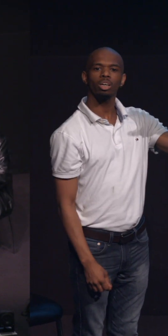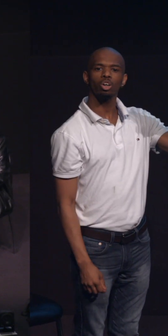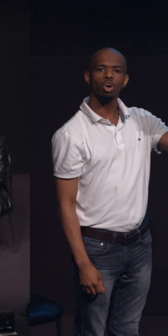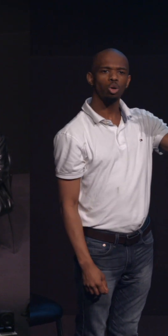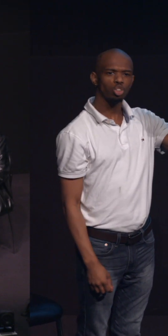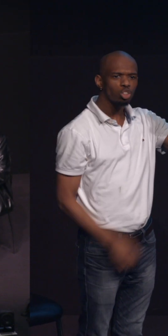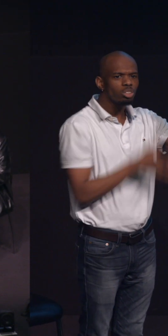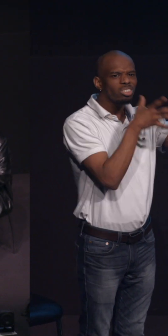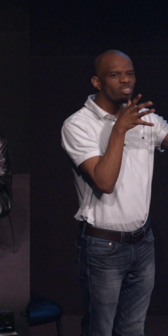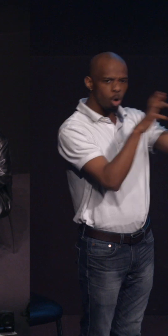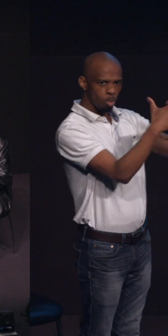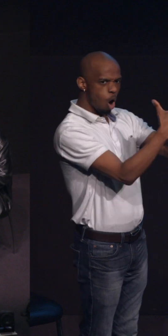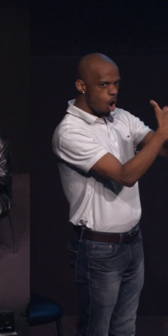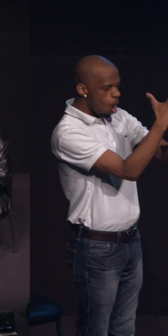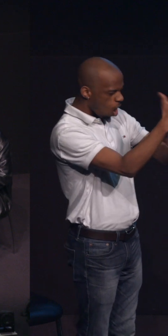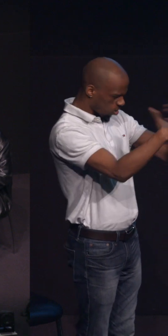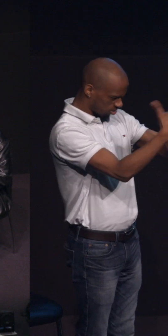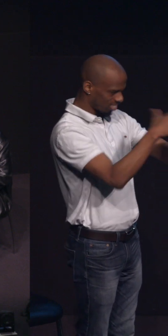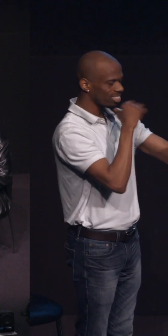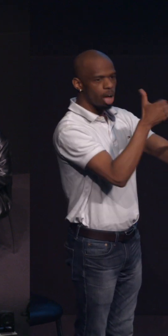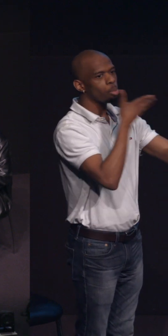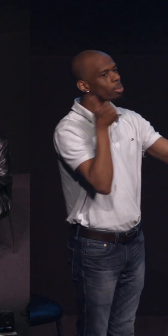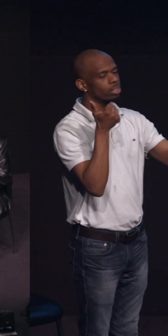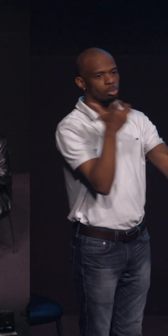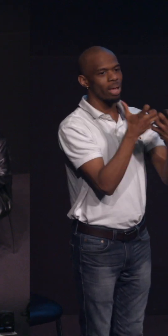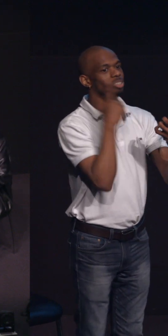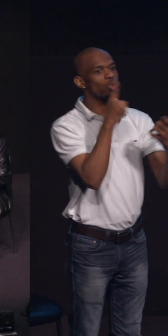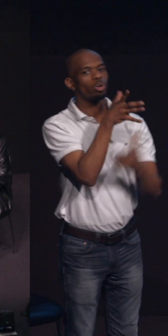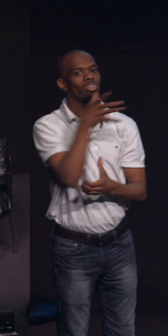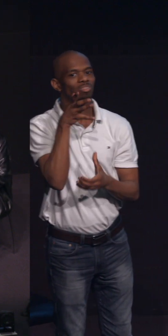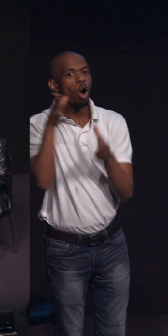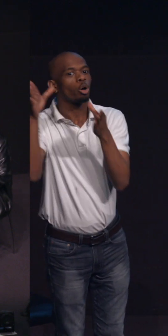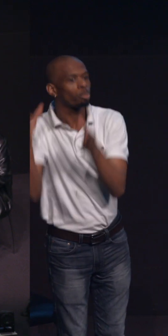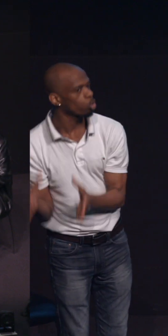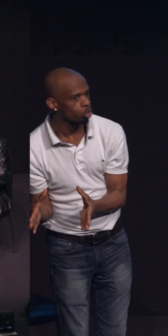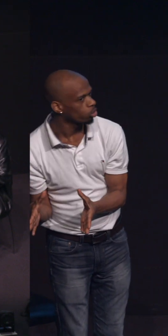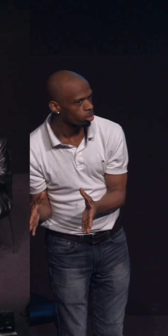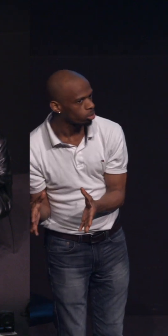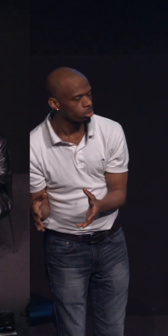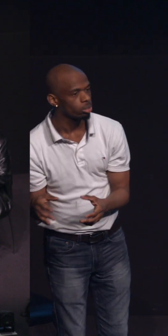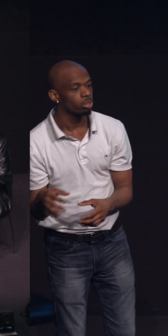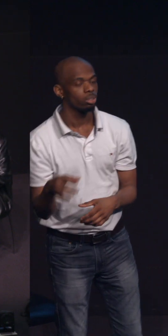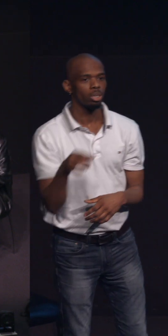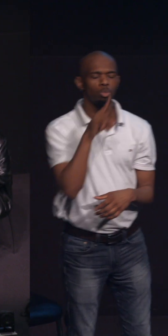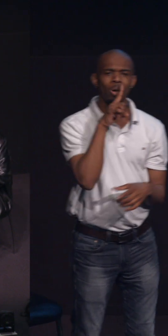That's really my focus now. The hardest thing is hearing people talk about this beautiful